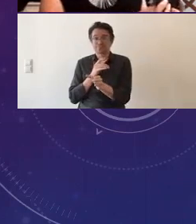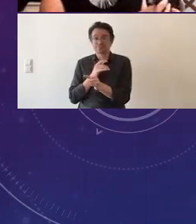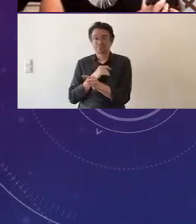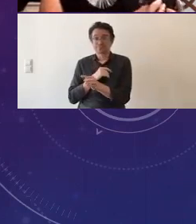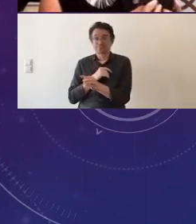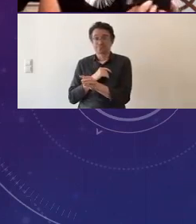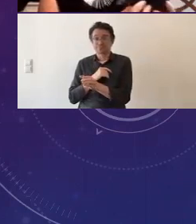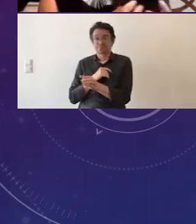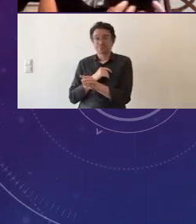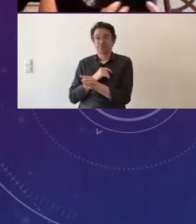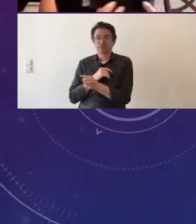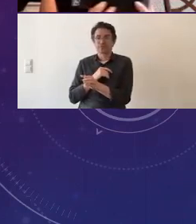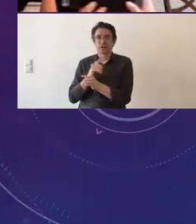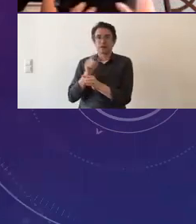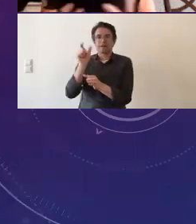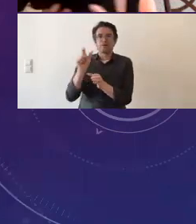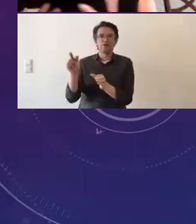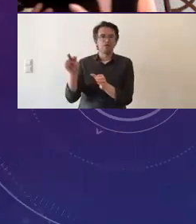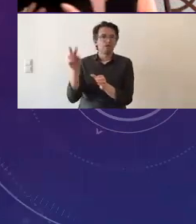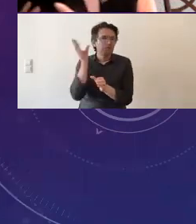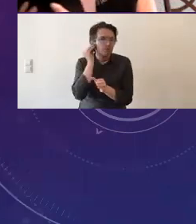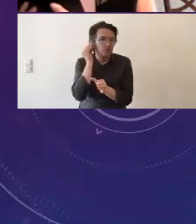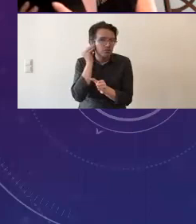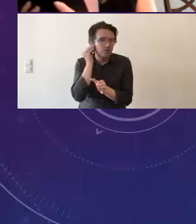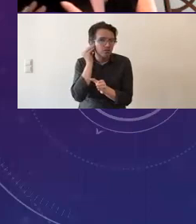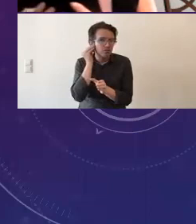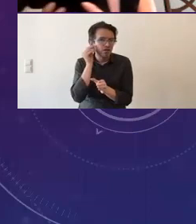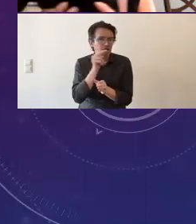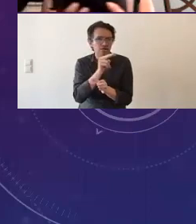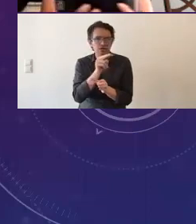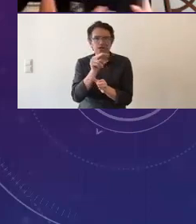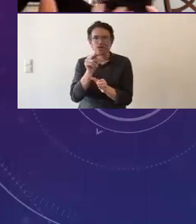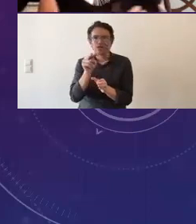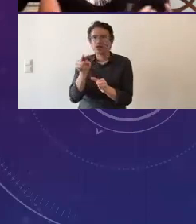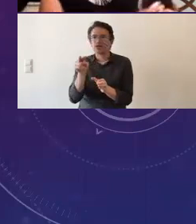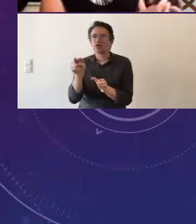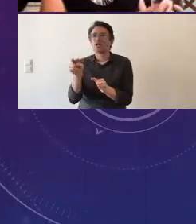looking at my video on my phone and trying to tell me what they see and then